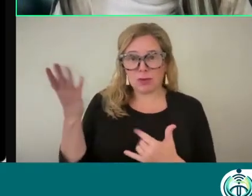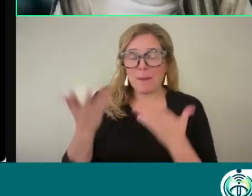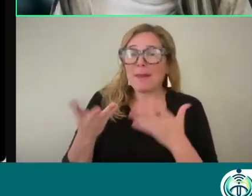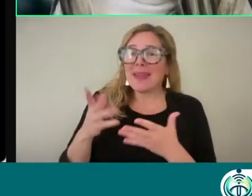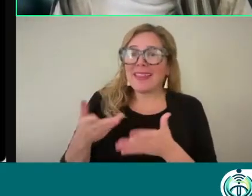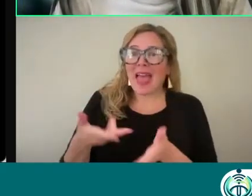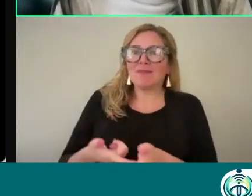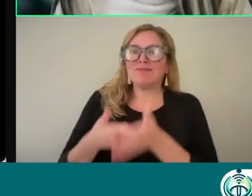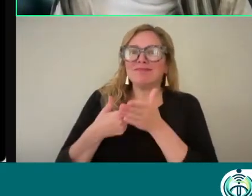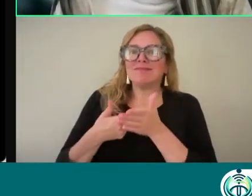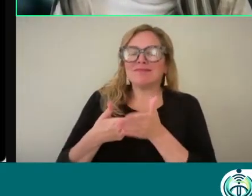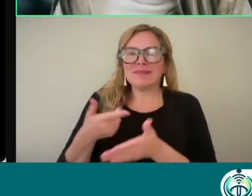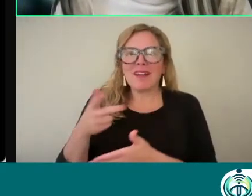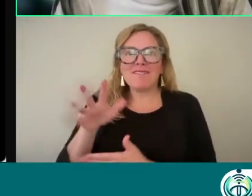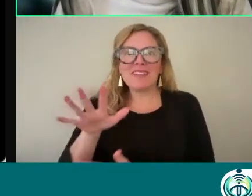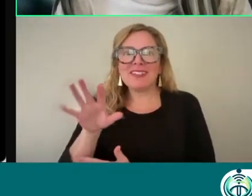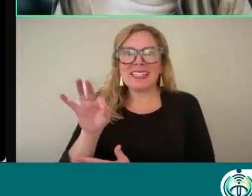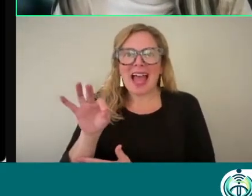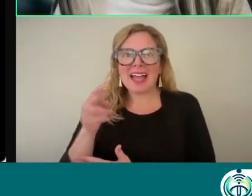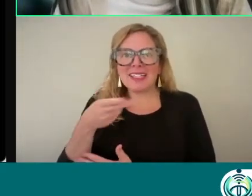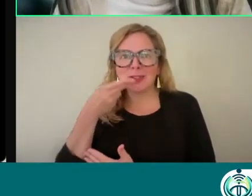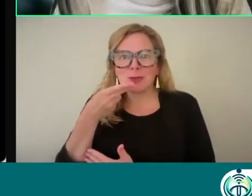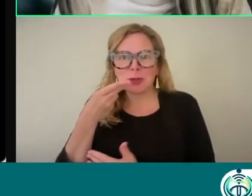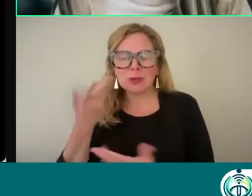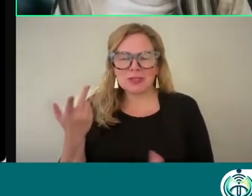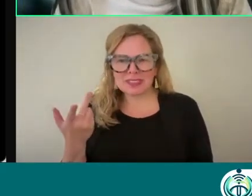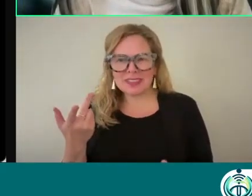it's also very real when we're talking about navigating clinical environments.